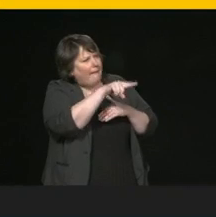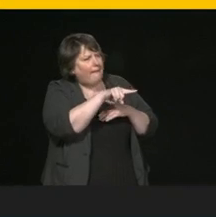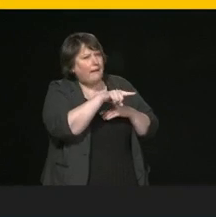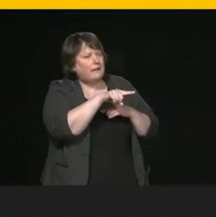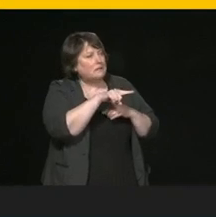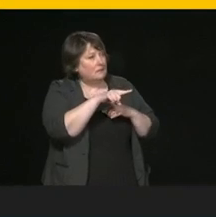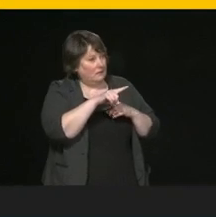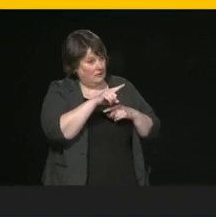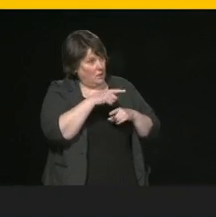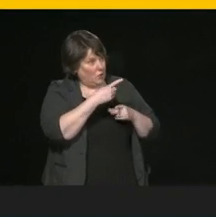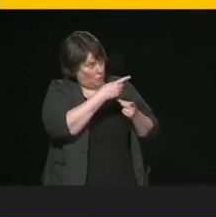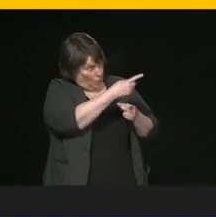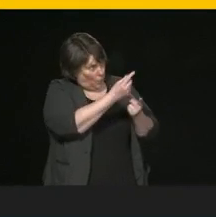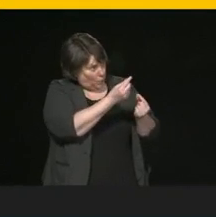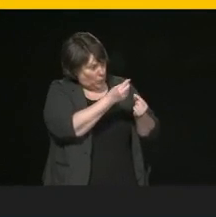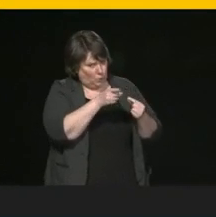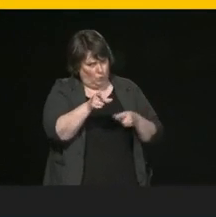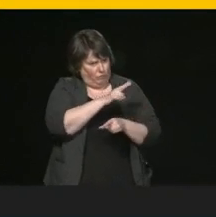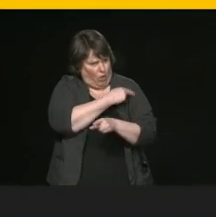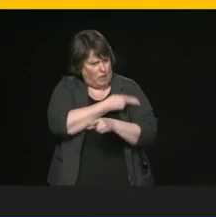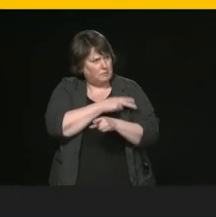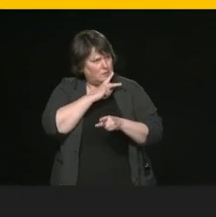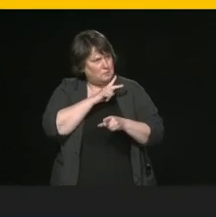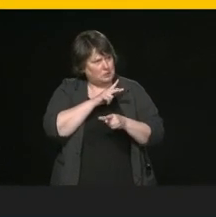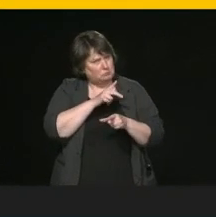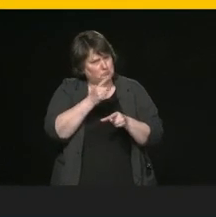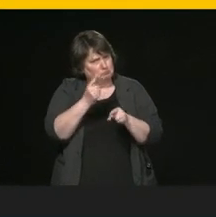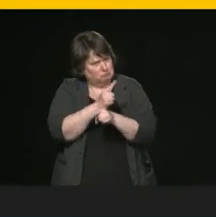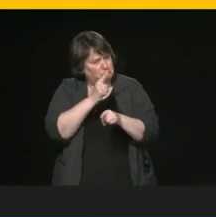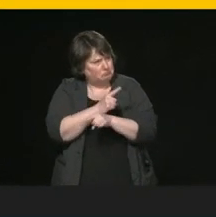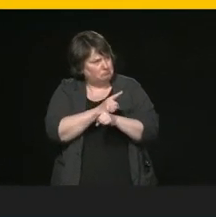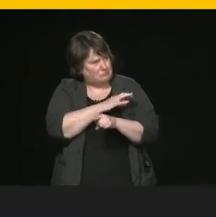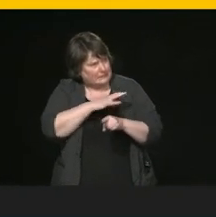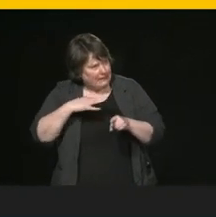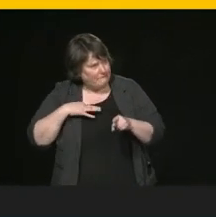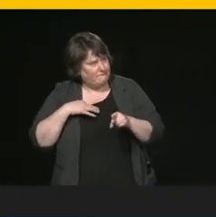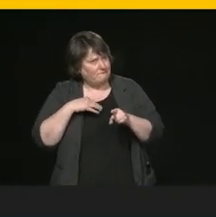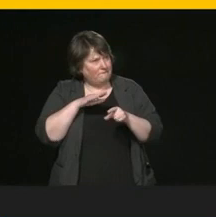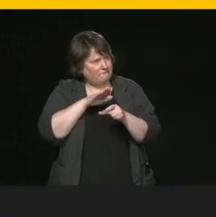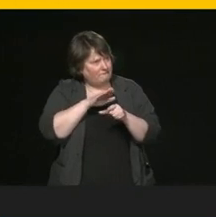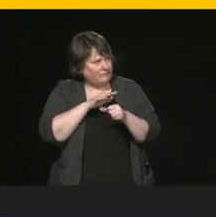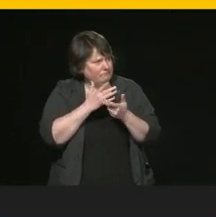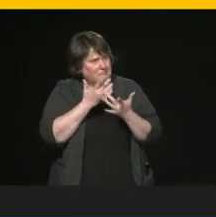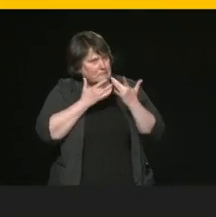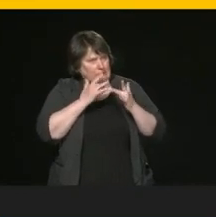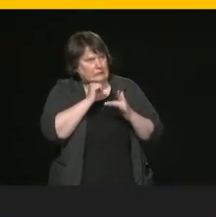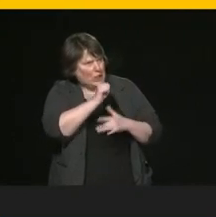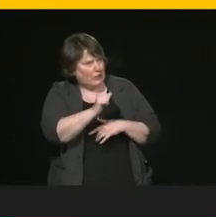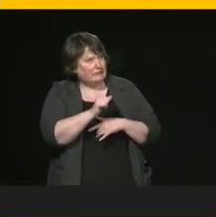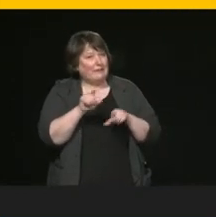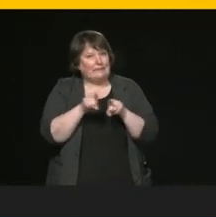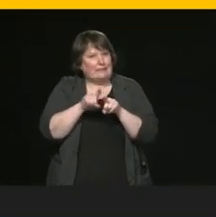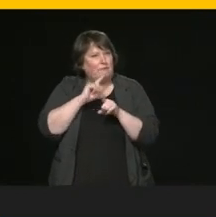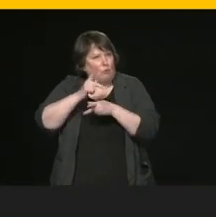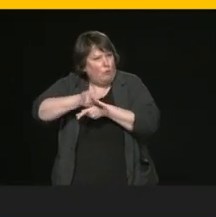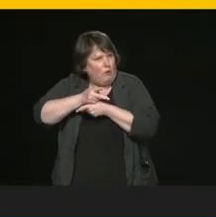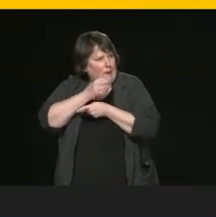AND, TWO, WHAT IS THE FEDERAL GOVERNMENT DOING TO ENSURE THAT HOSPITALS HAVE THE STAFF THEY NEED AS MORE HEALTH CARE WORKERS